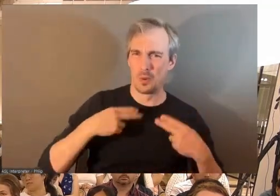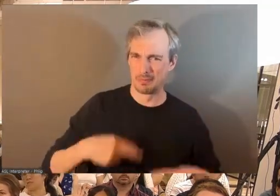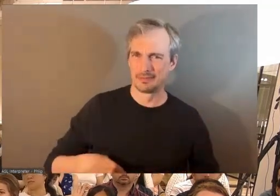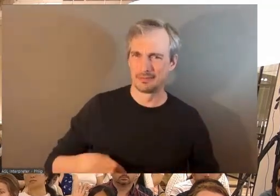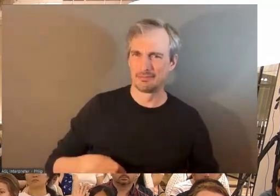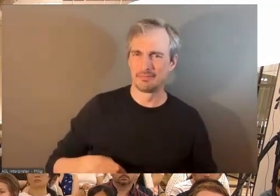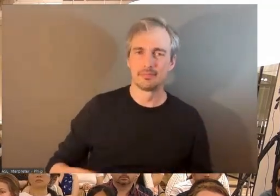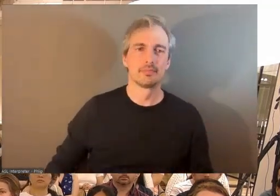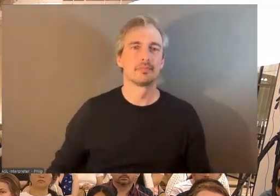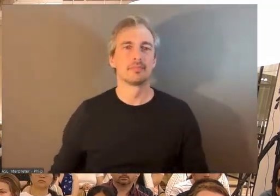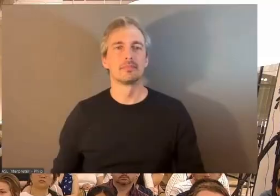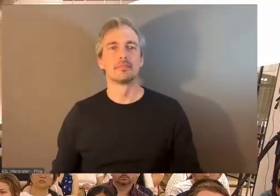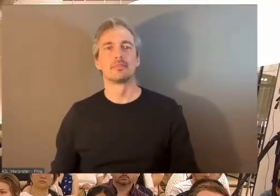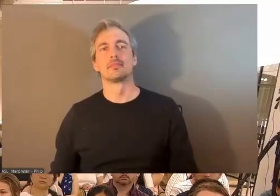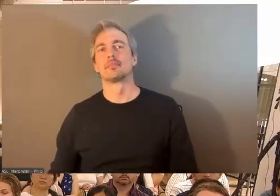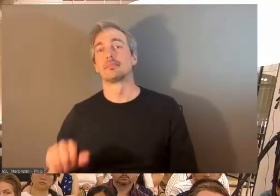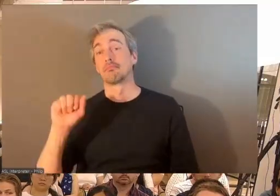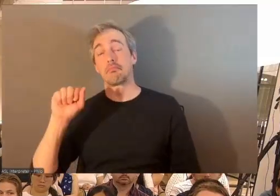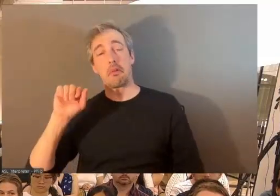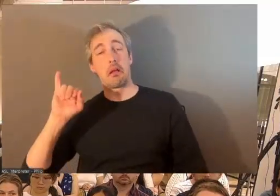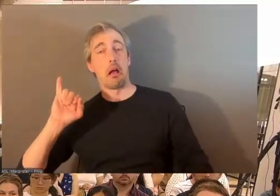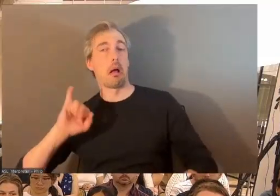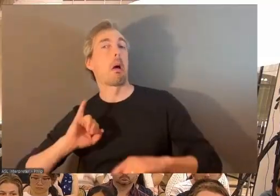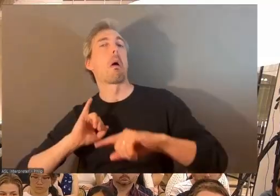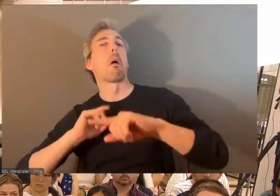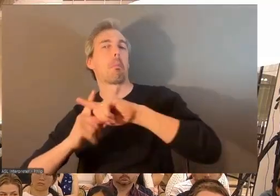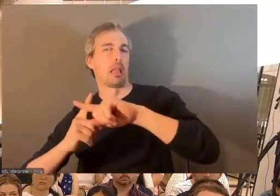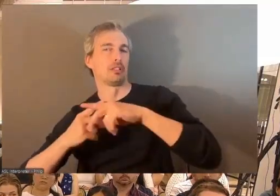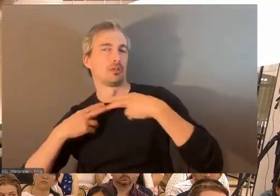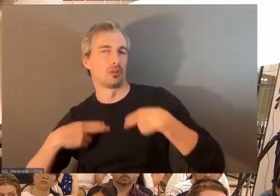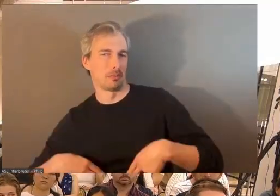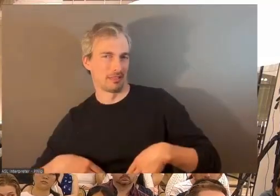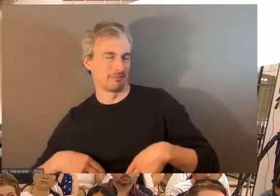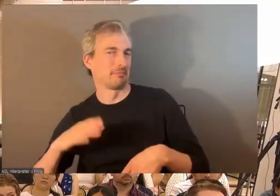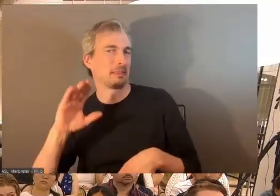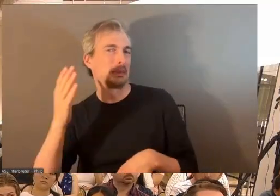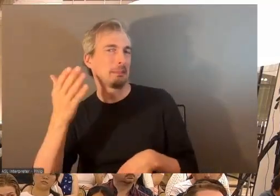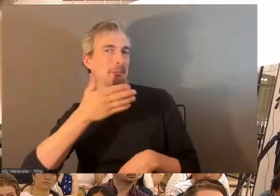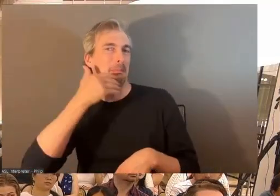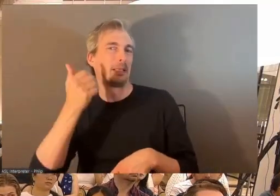I think we are... In order to let our interpreter and captioner go on time,